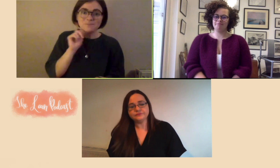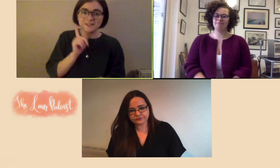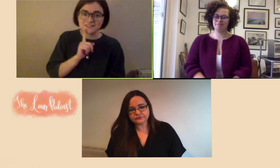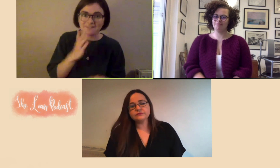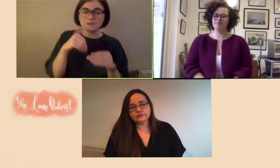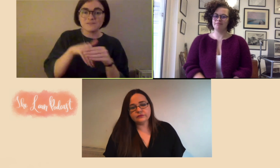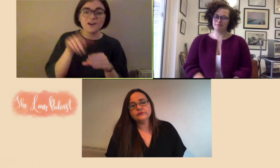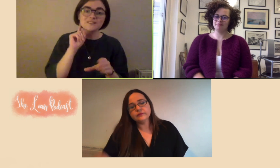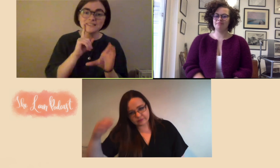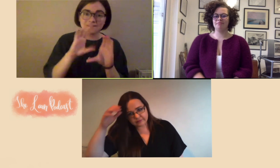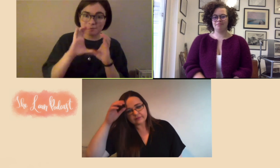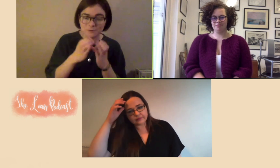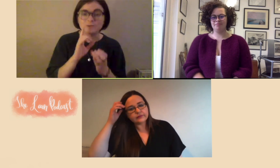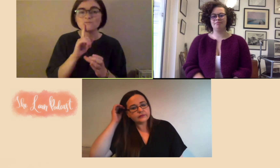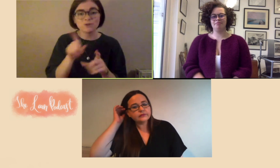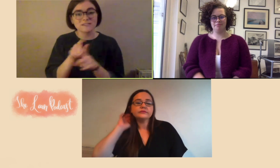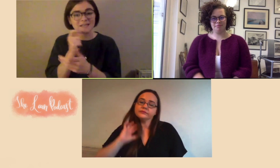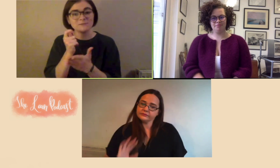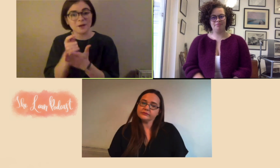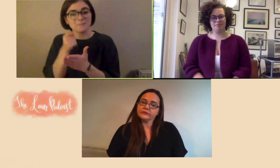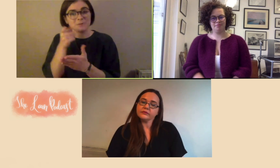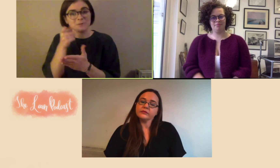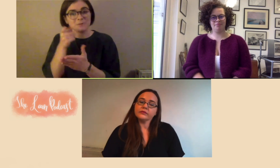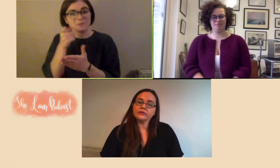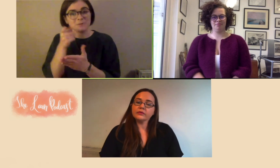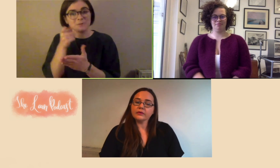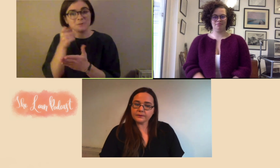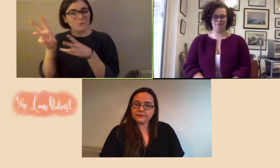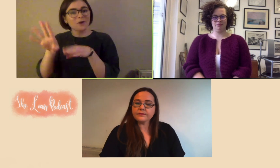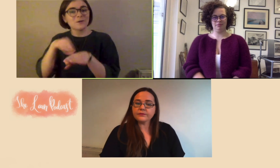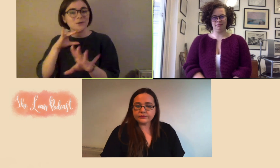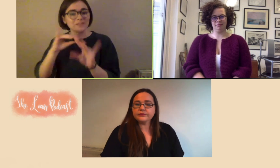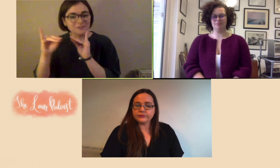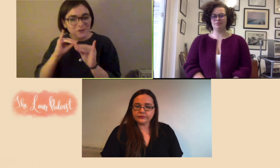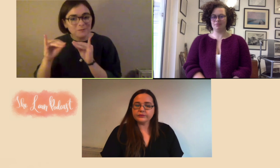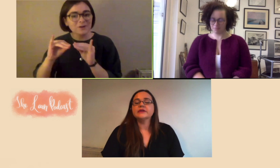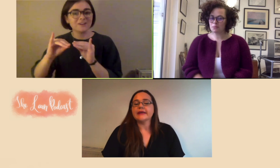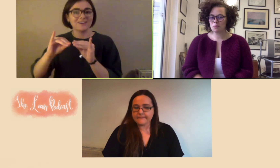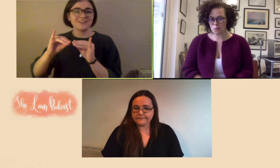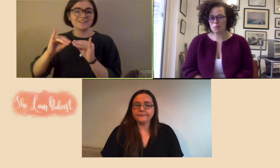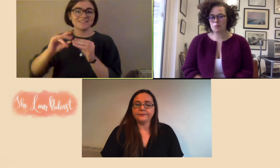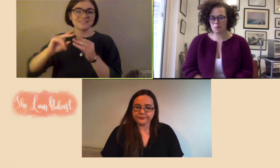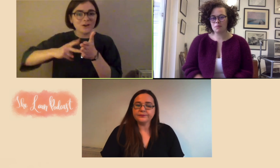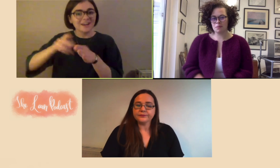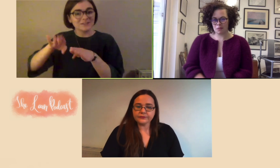both yourself being in the deaf community and also your experience, you know of working with interpreters